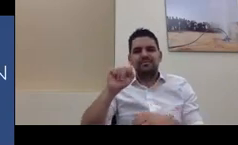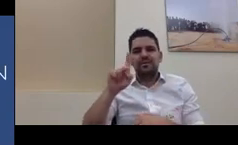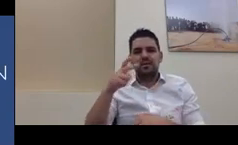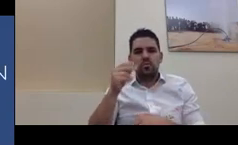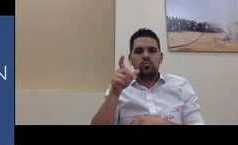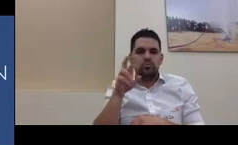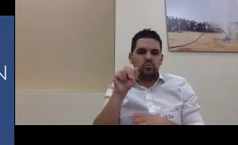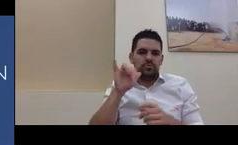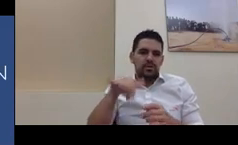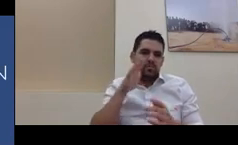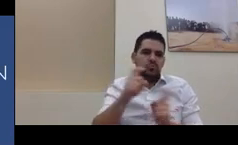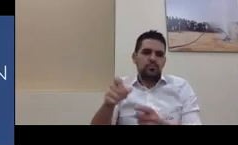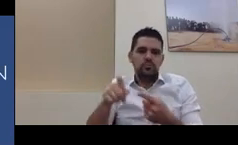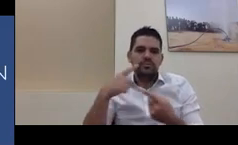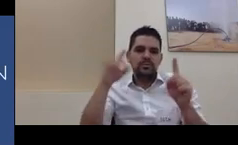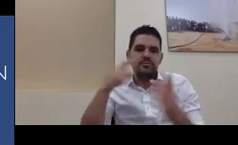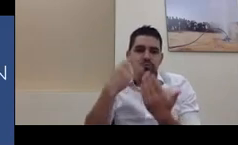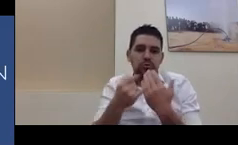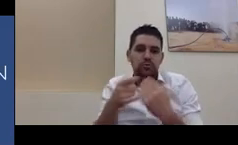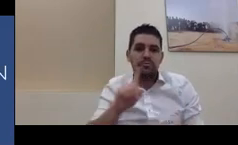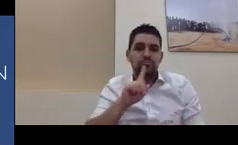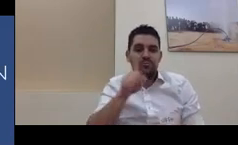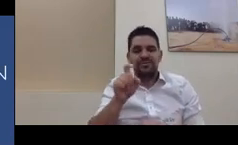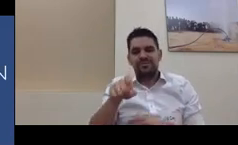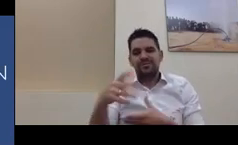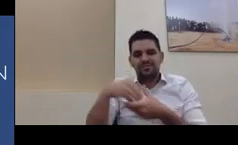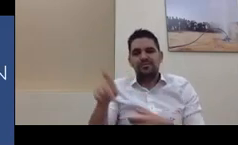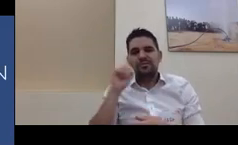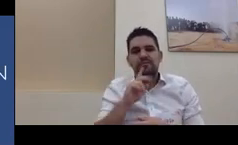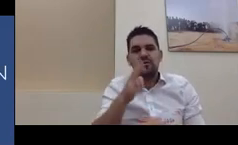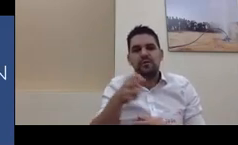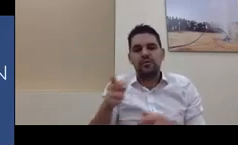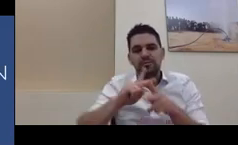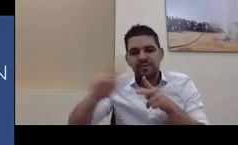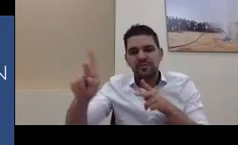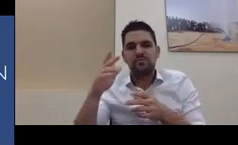And we need key stakeholders that will contribute to the success of this project. We need to include the deaf